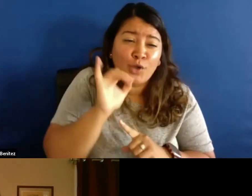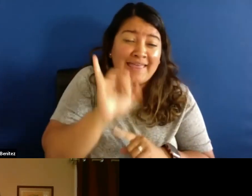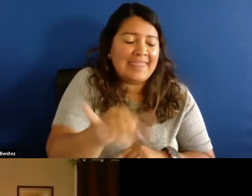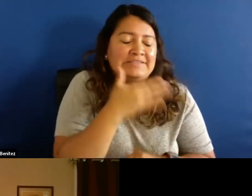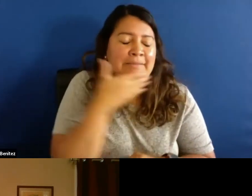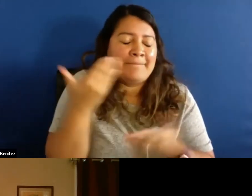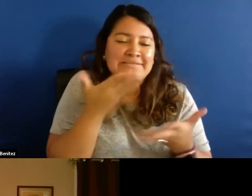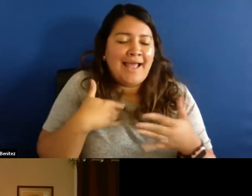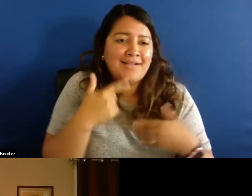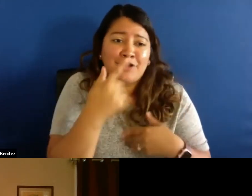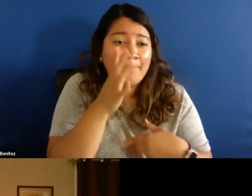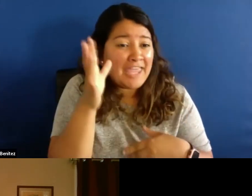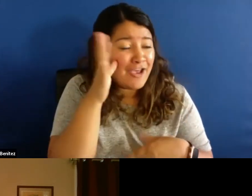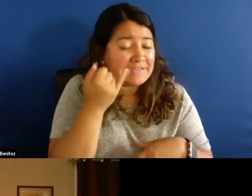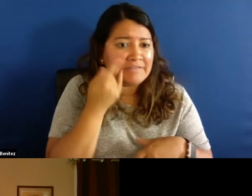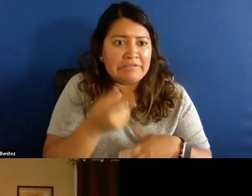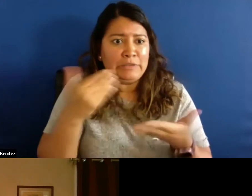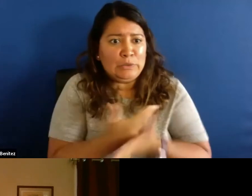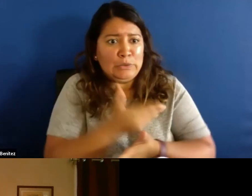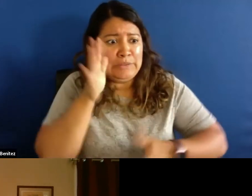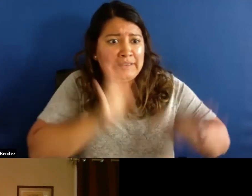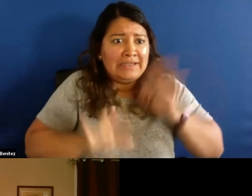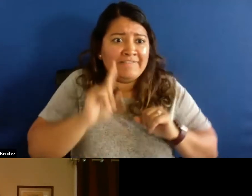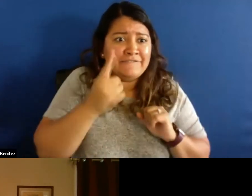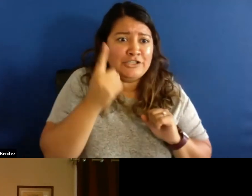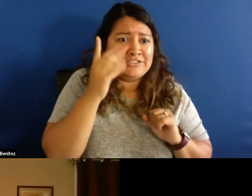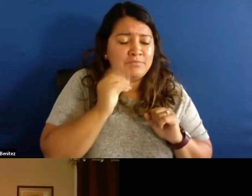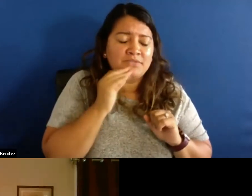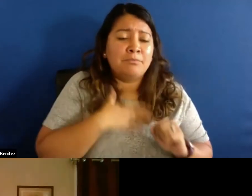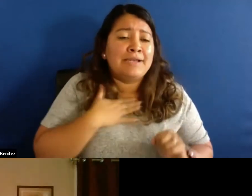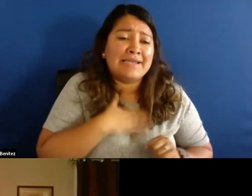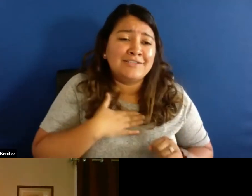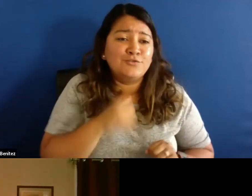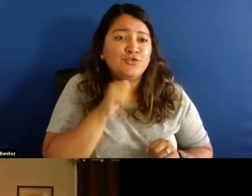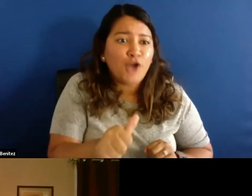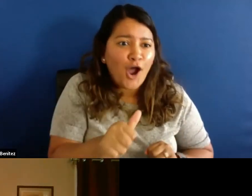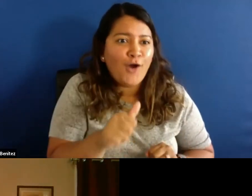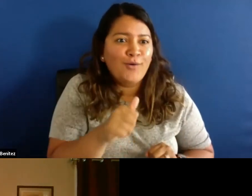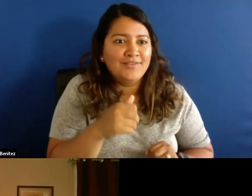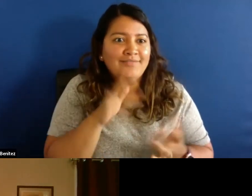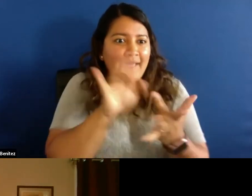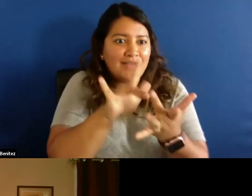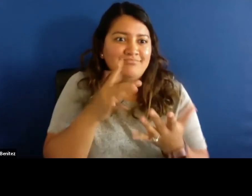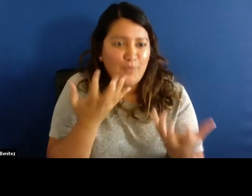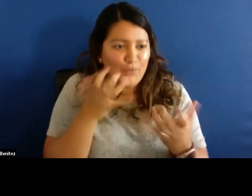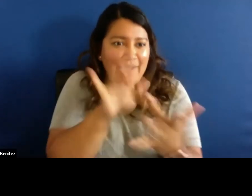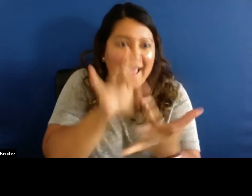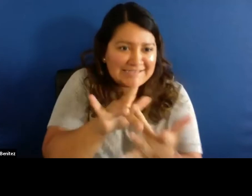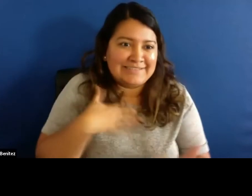You're already looking for resources, that's the best thing as a parent. Best thing you can do to search out the resources